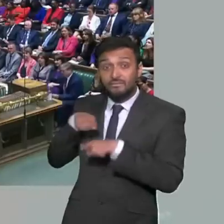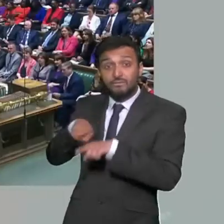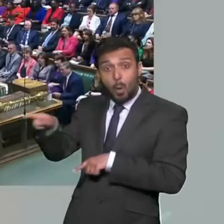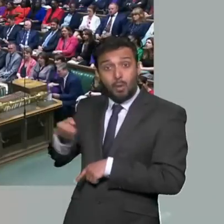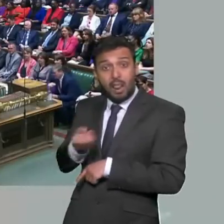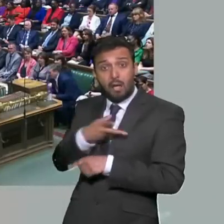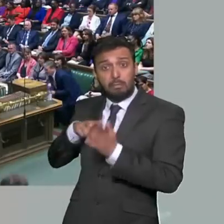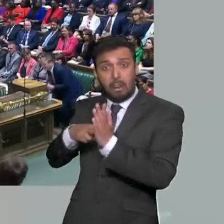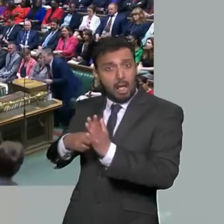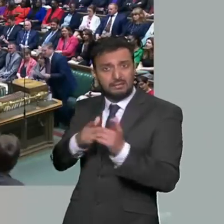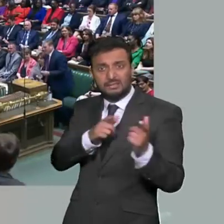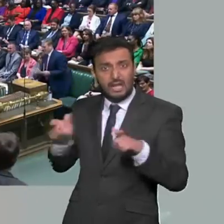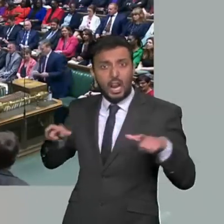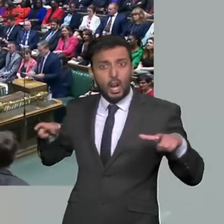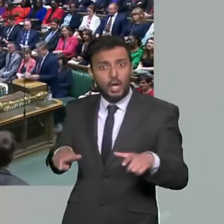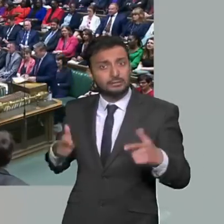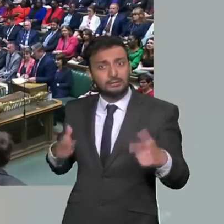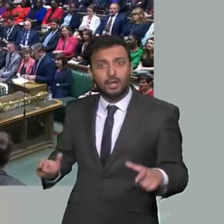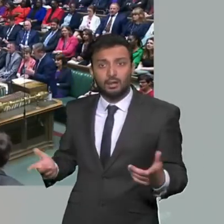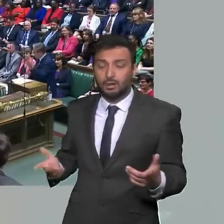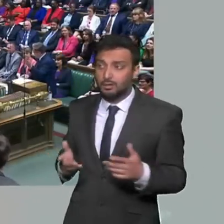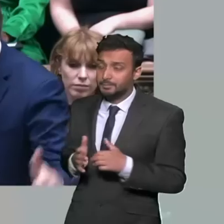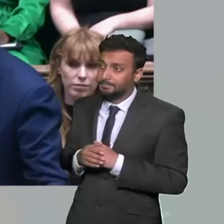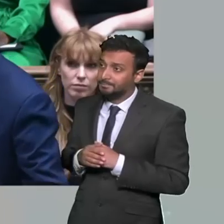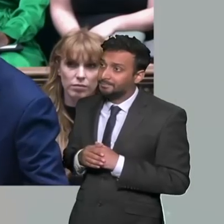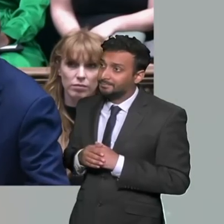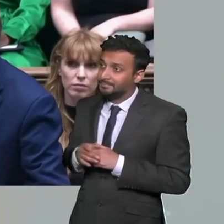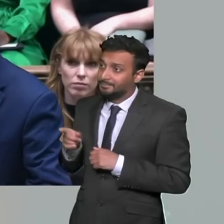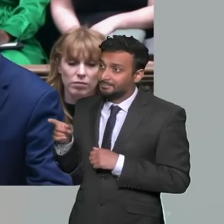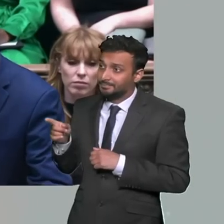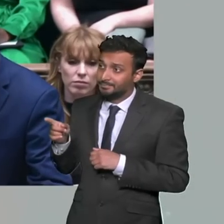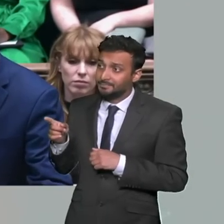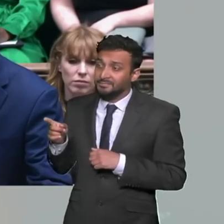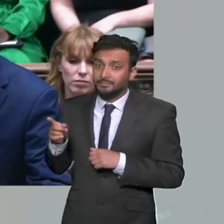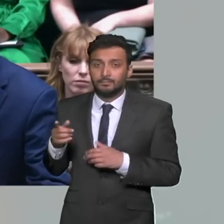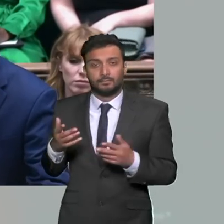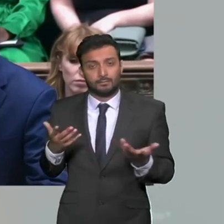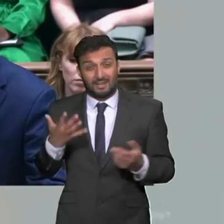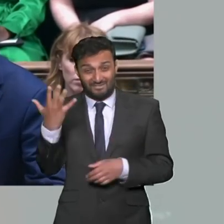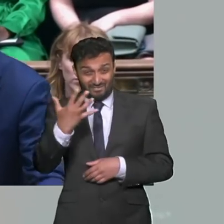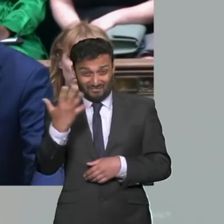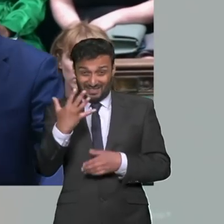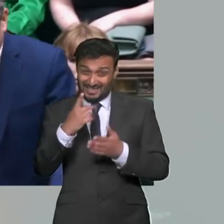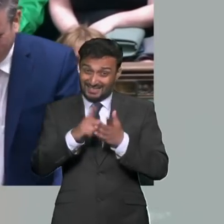Keir Starmer Fifteen tax rises and the Prime Minister pretends they are a low-tax Government.